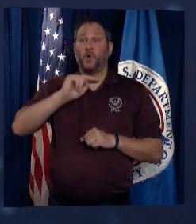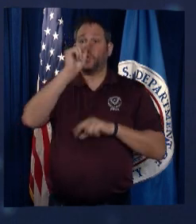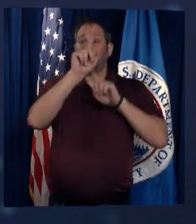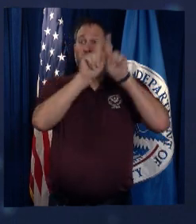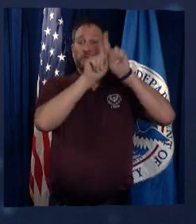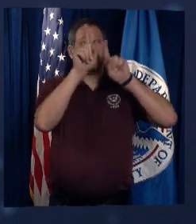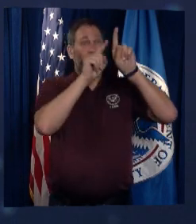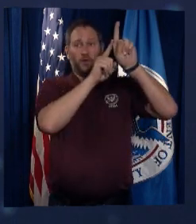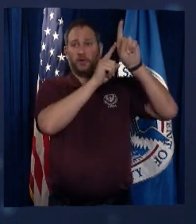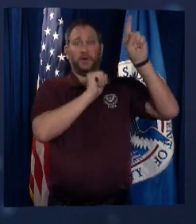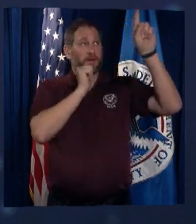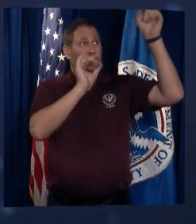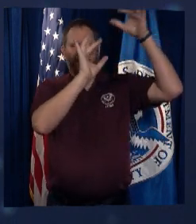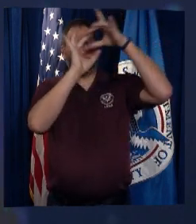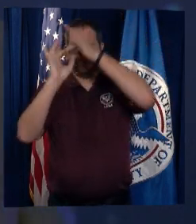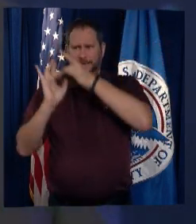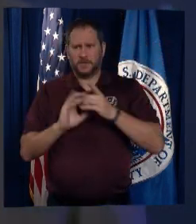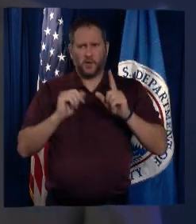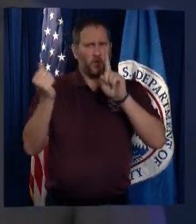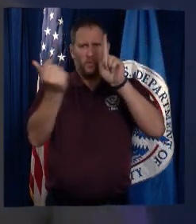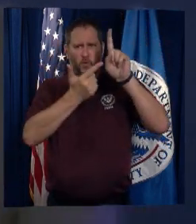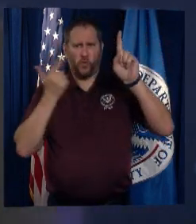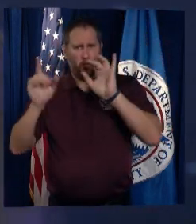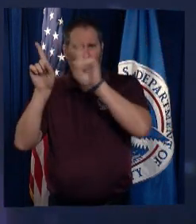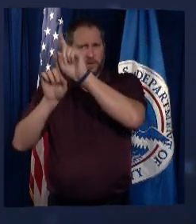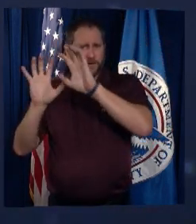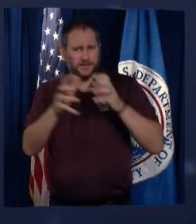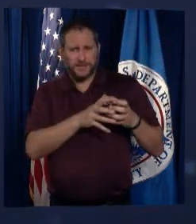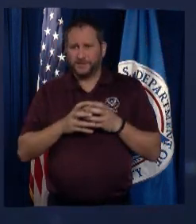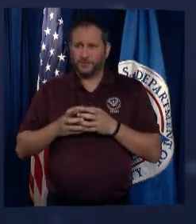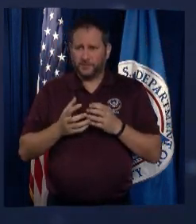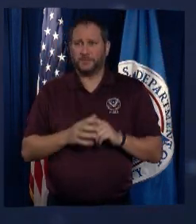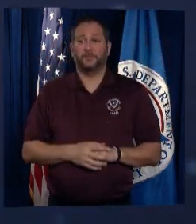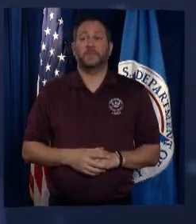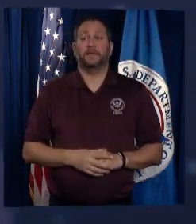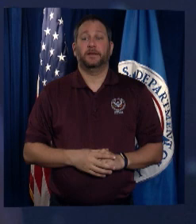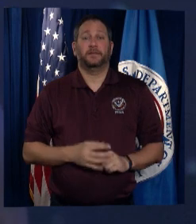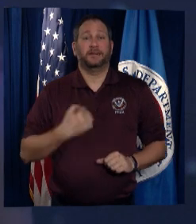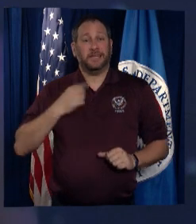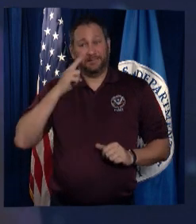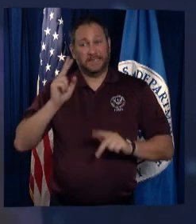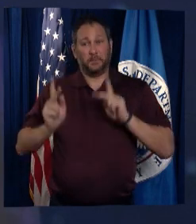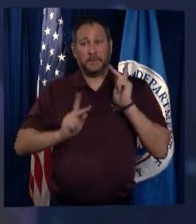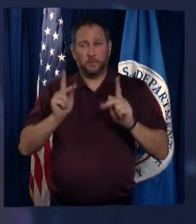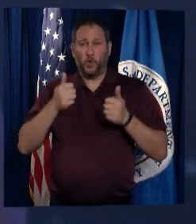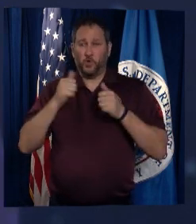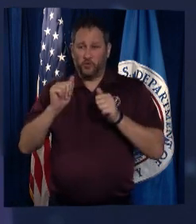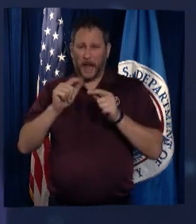perhaps we'll call those people black holes. Governments and the people